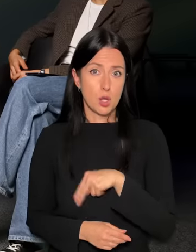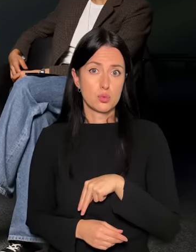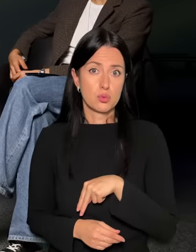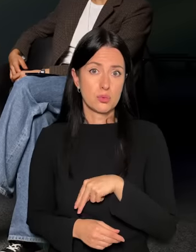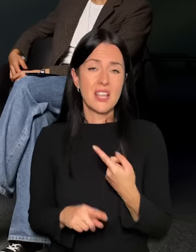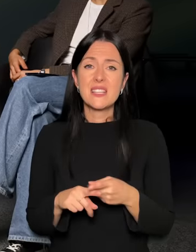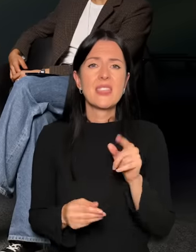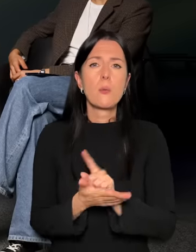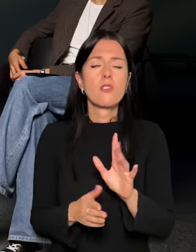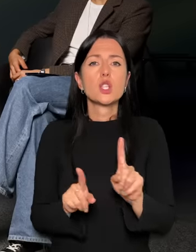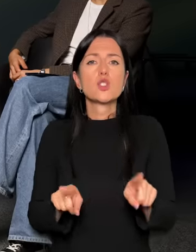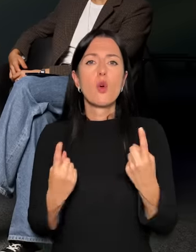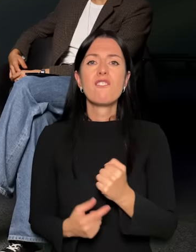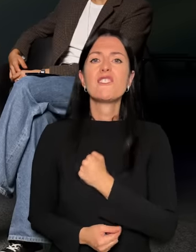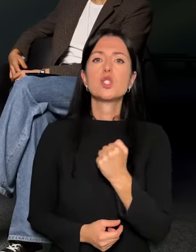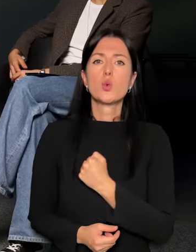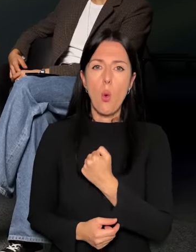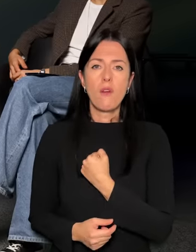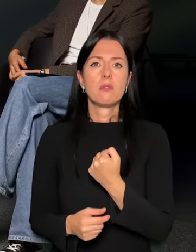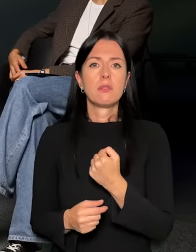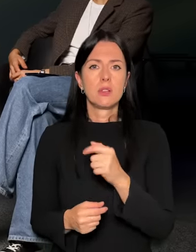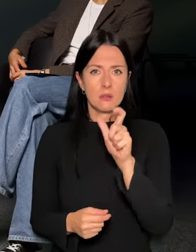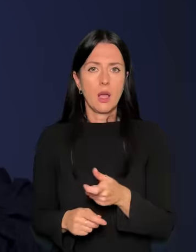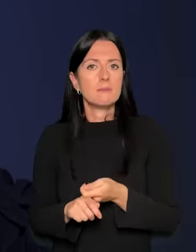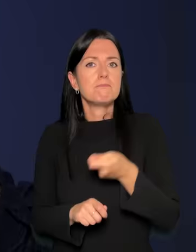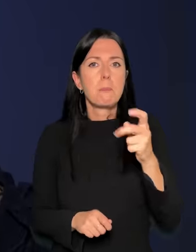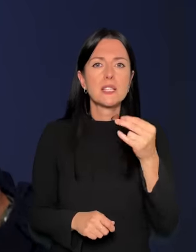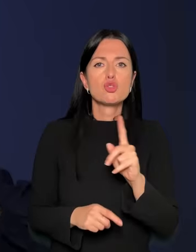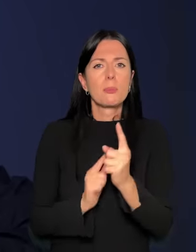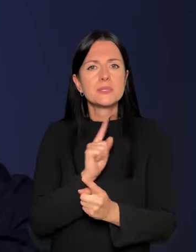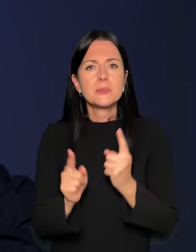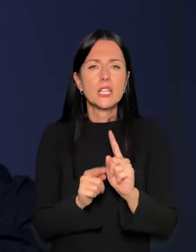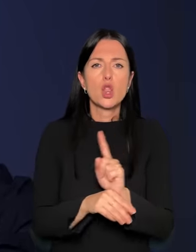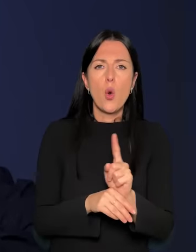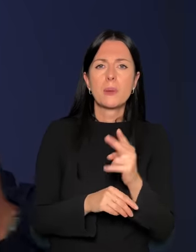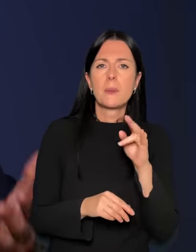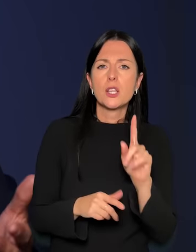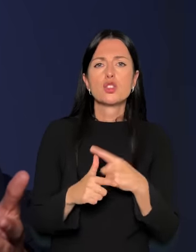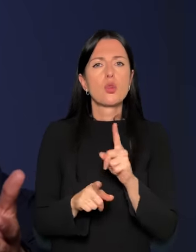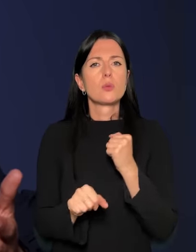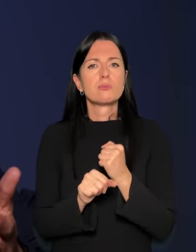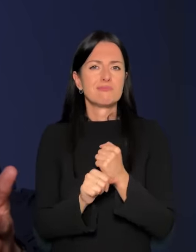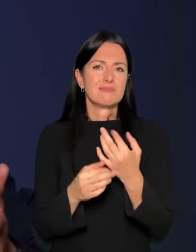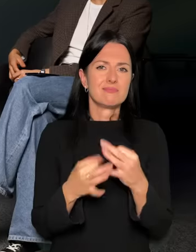So, military personnel should not create a petition to change the State building codes norms or to allow the construction of ramps.